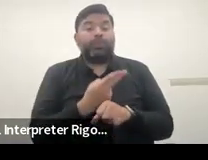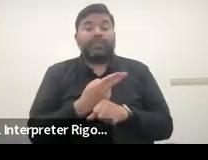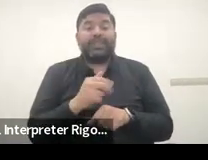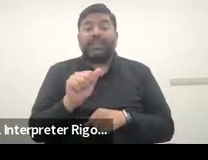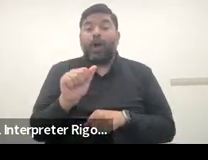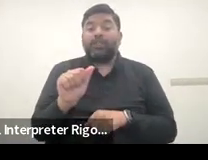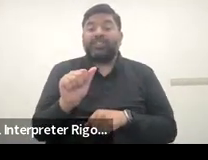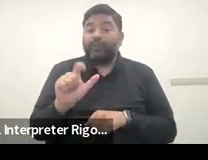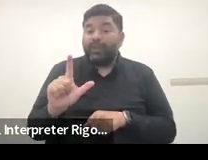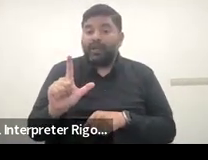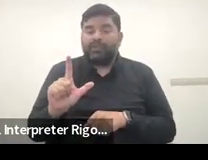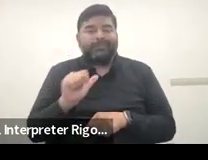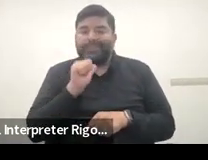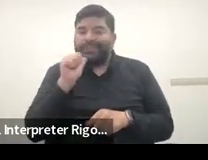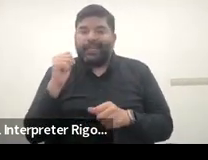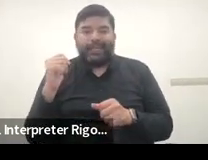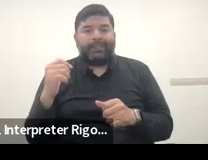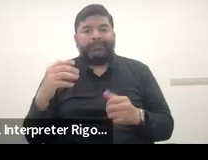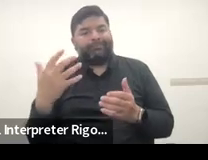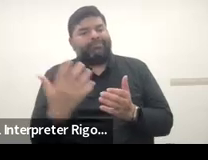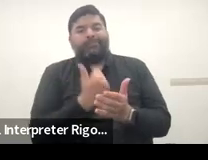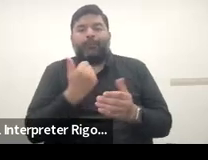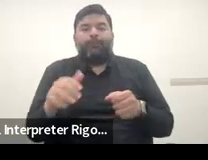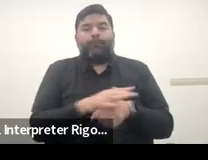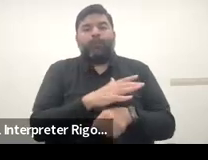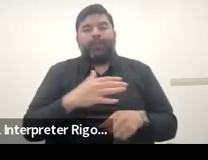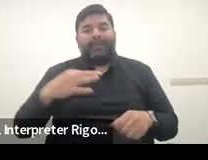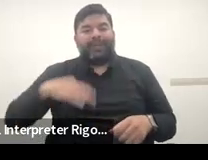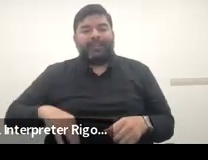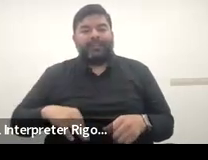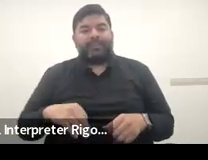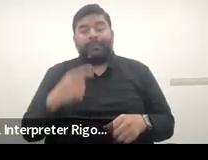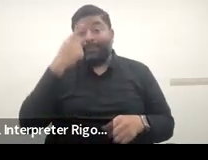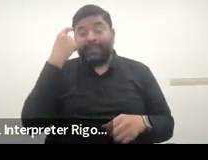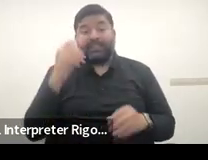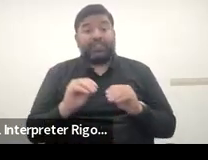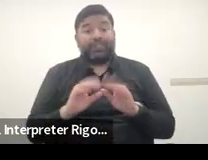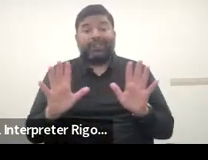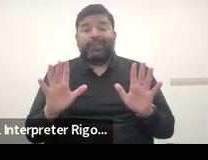really taking full advantage of the fact that there's a pretty clear statistical relationship